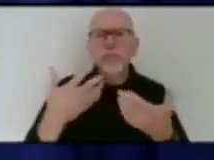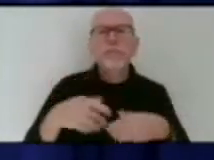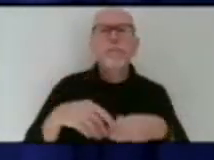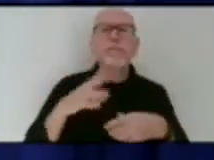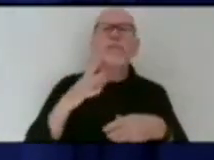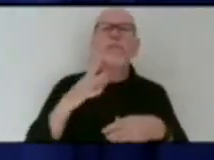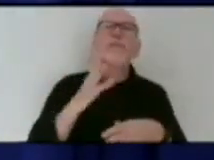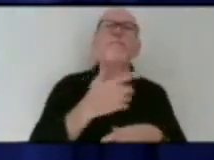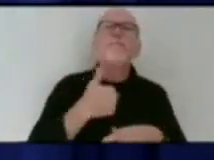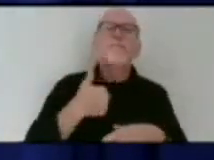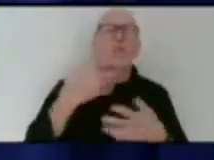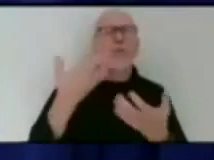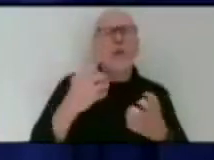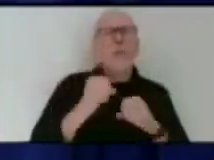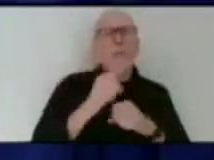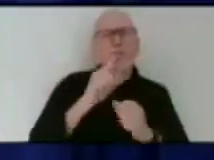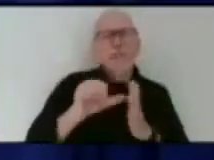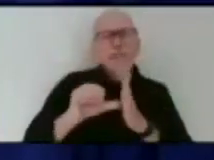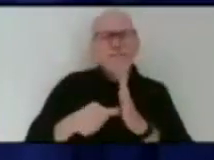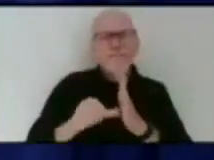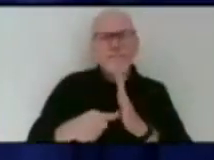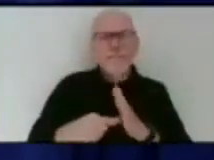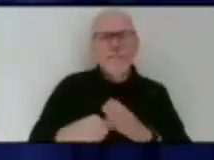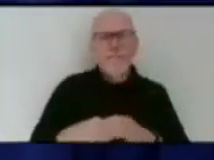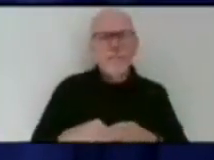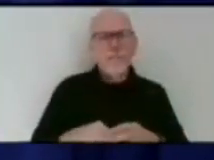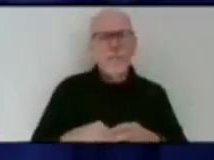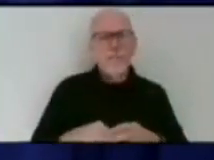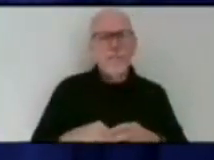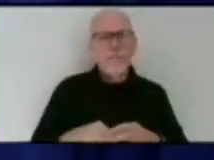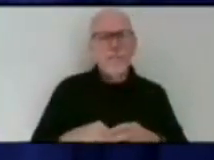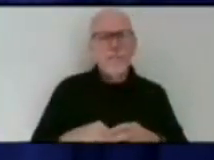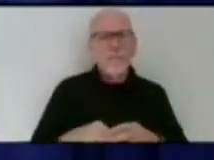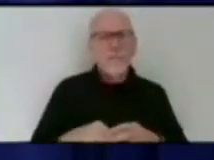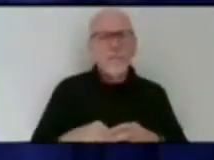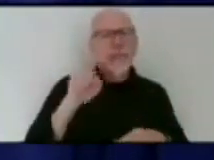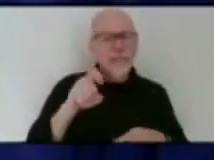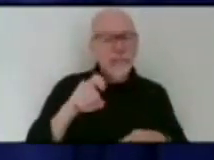uh, not. I mean, we need to. We need to be vigilant at weddings and funerals